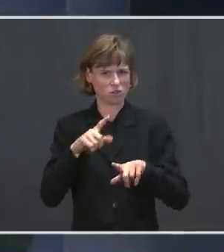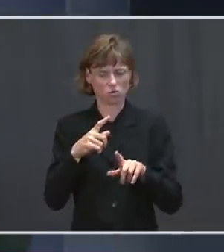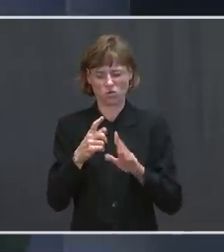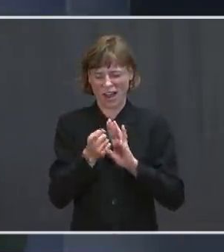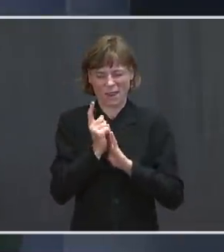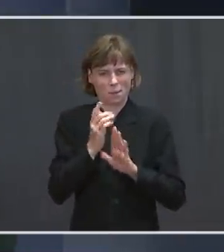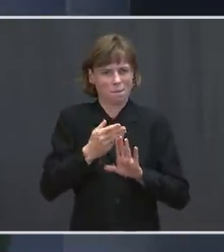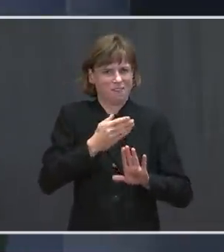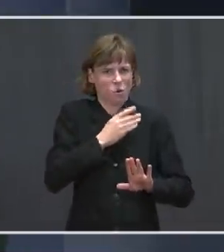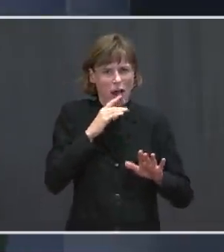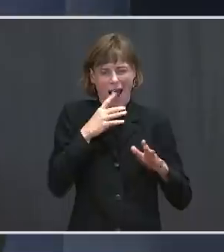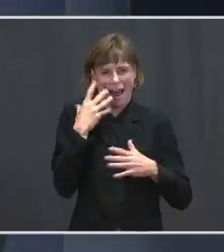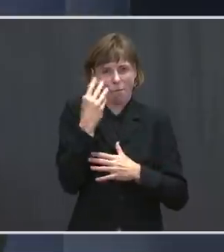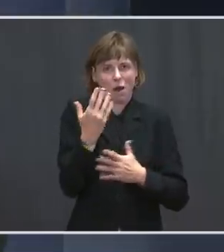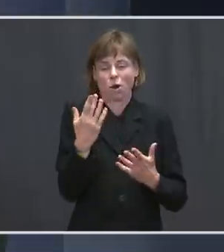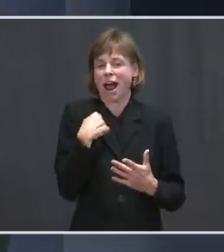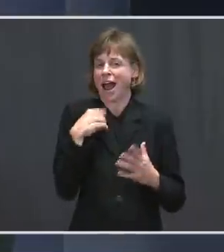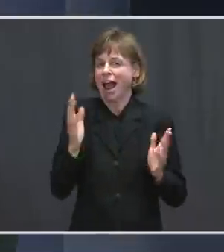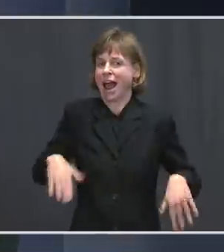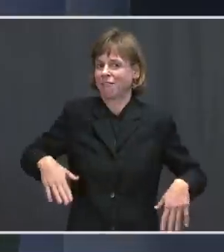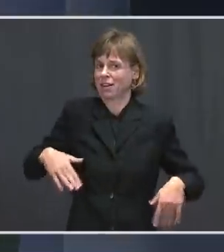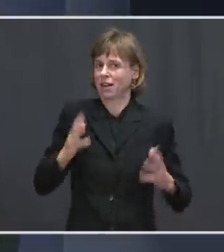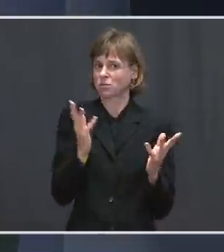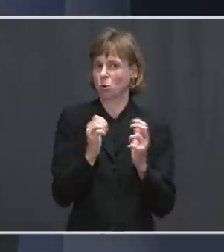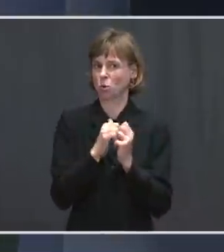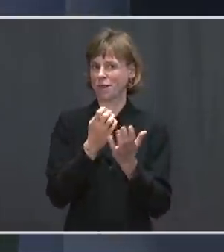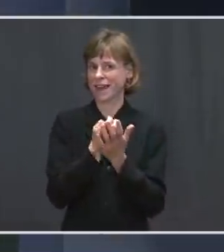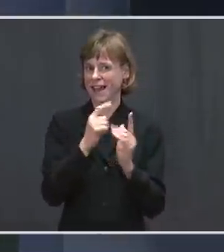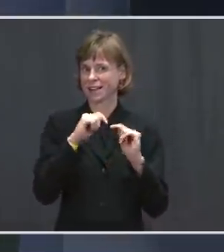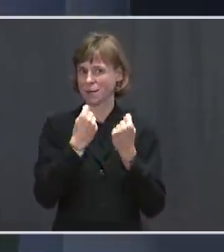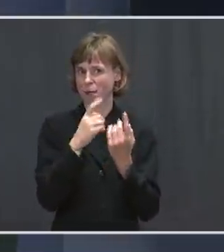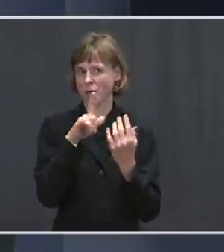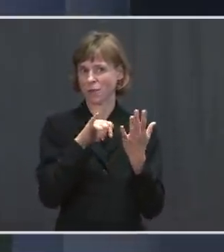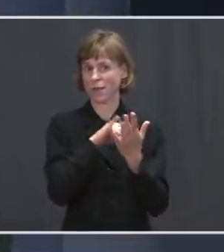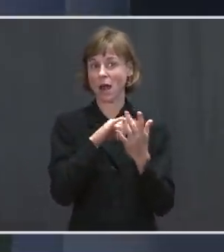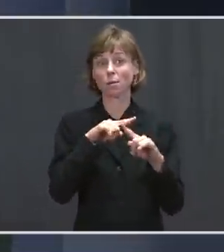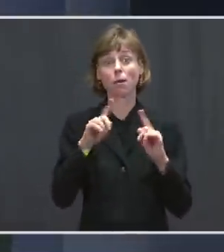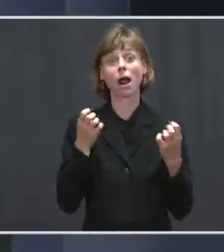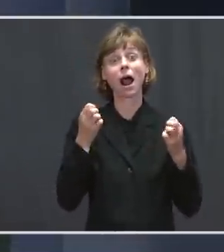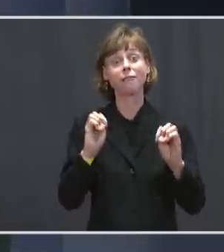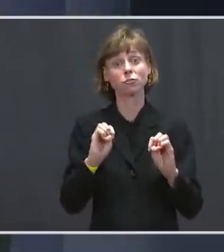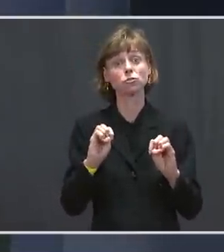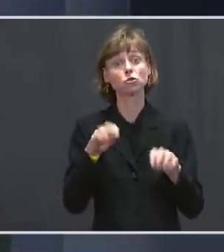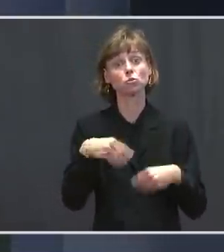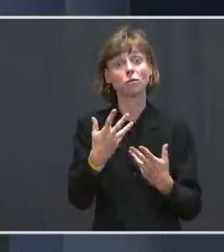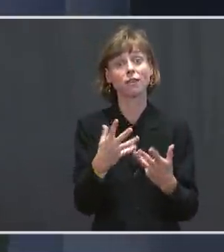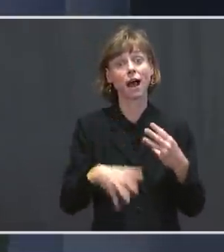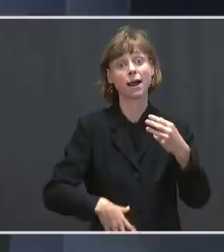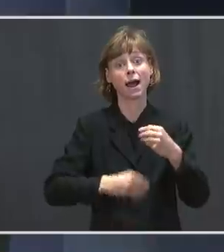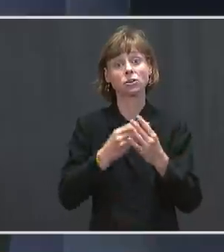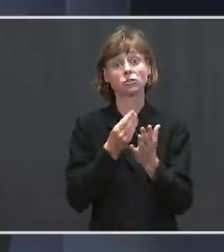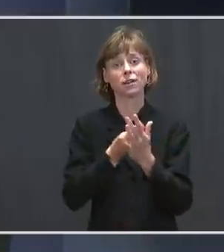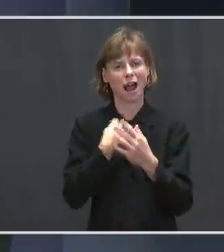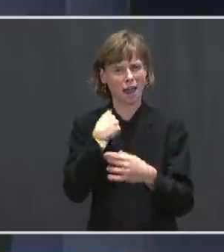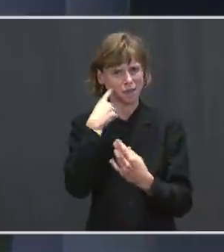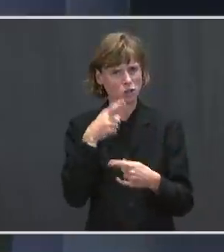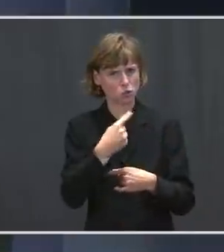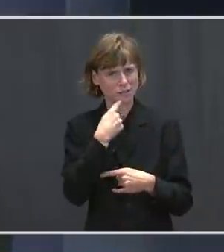so I haven't spoken with the economic team about it. Certainly, efforts to provide additional funding for, I believe you said the child tax credit?